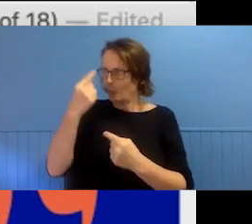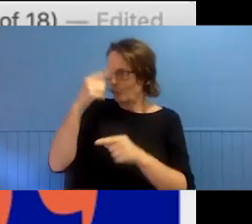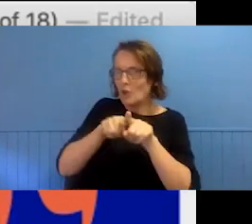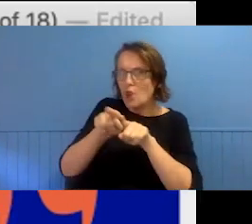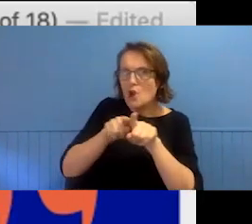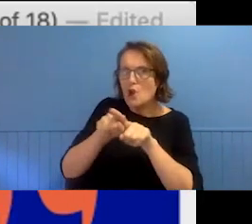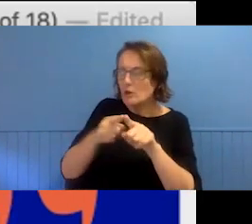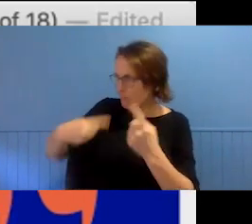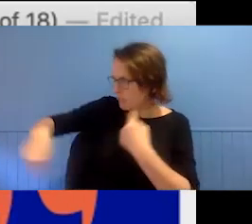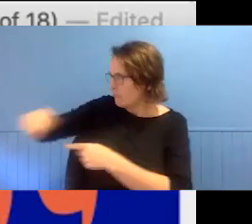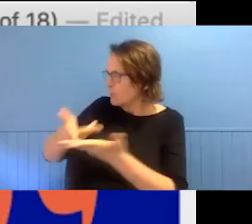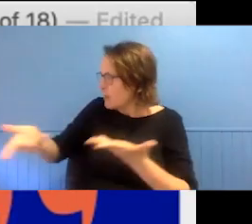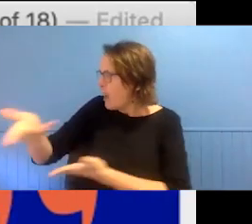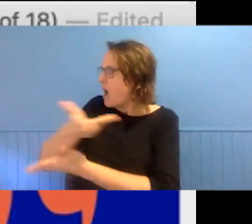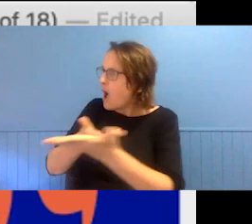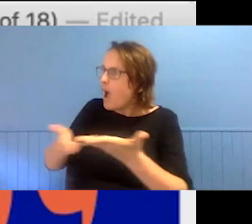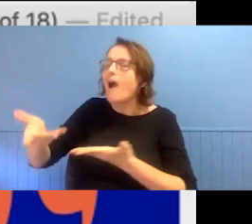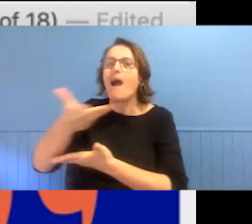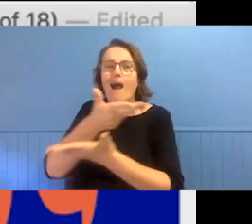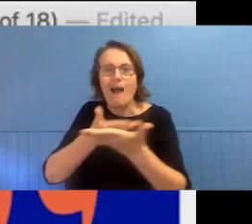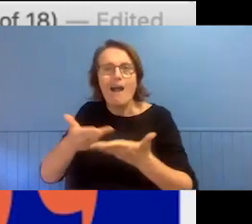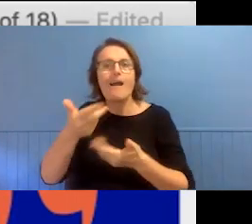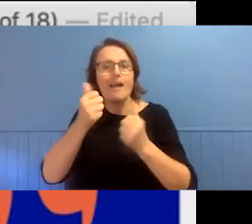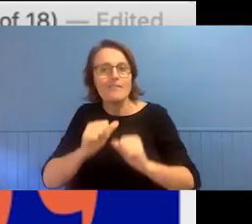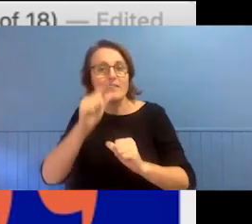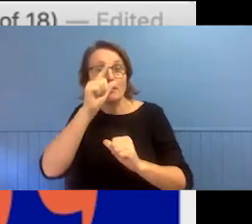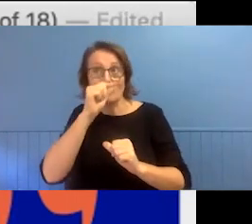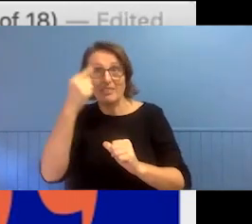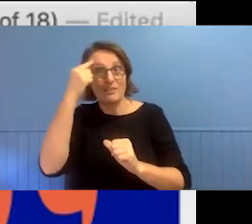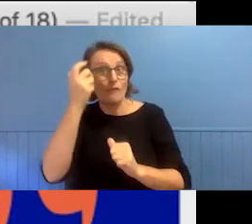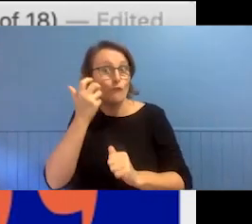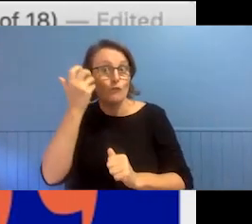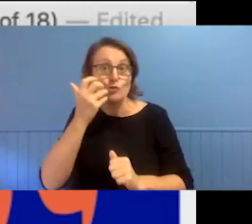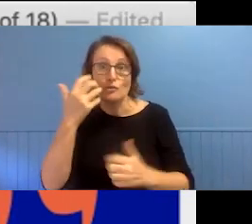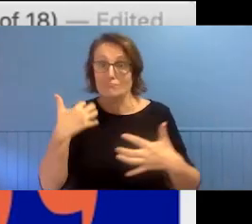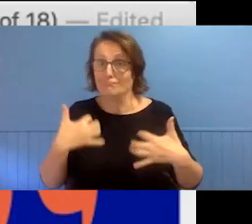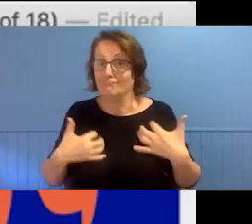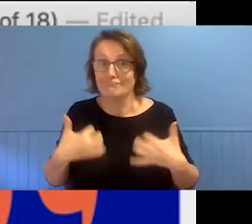is so exciting. We won't just get through these dark days but emerge